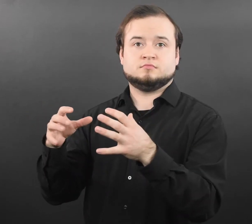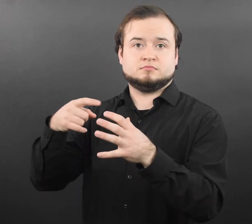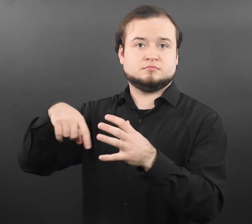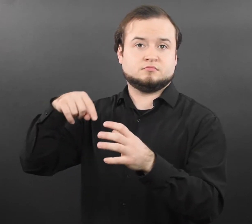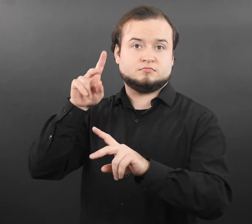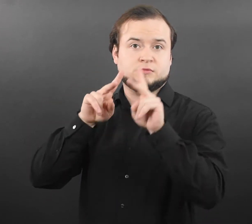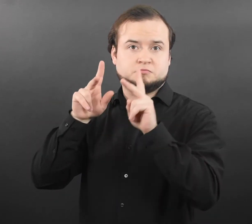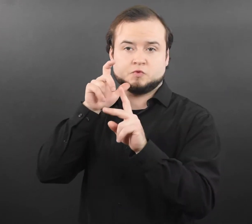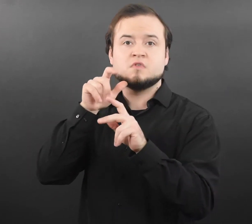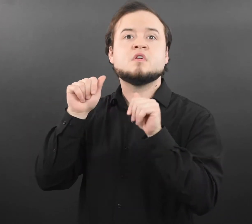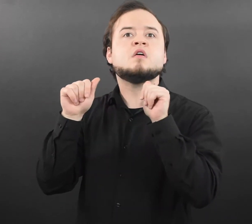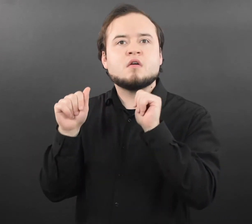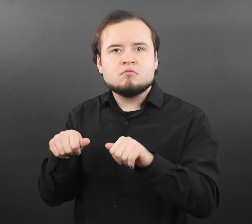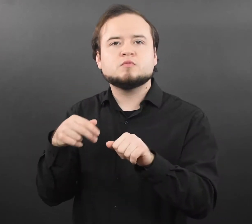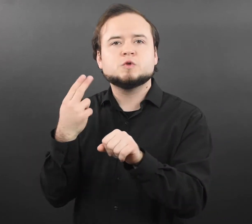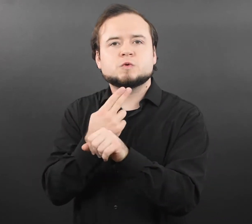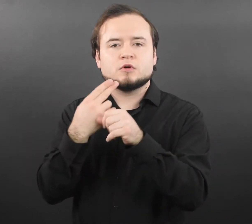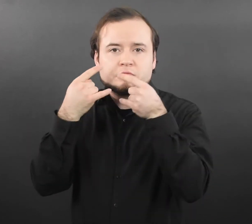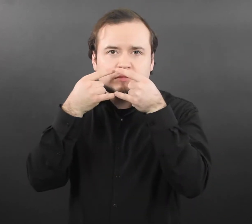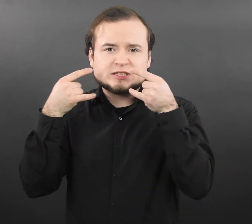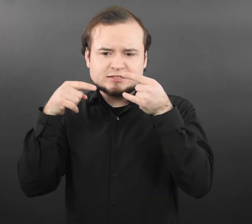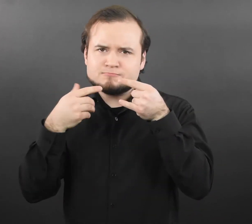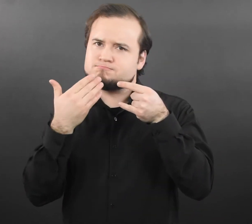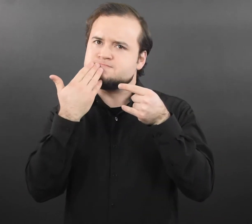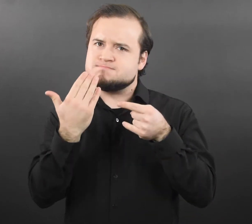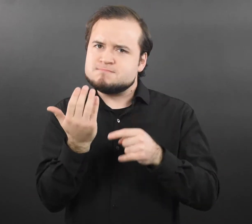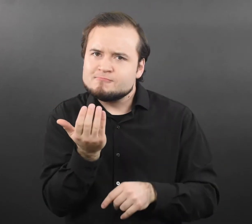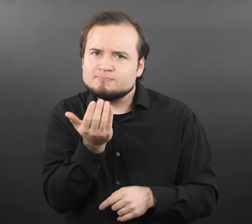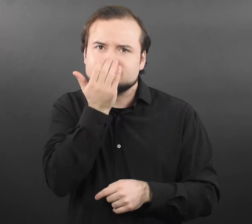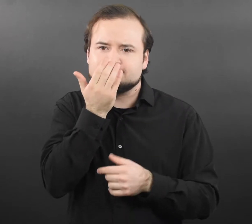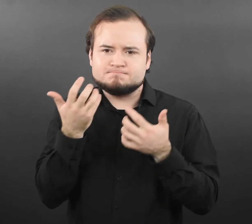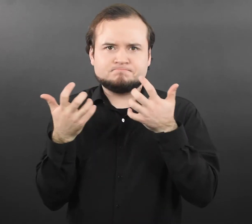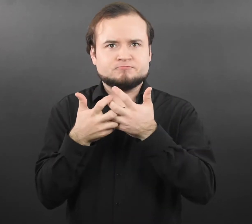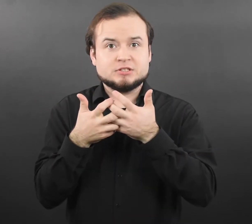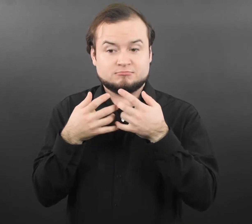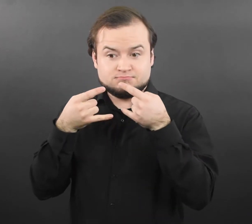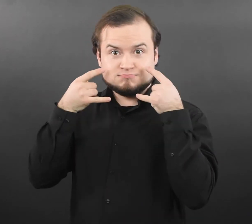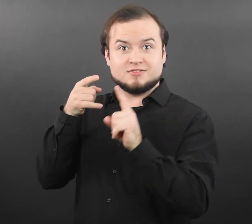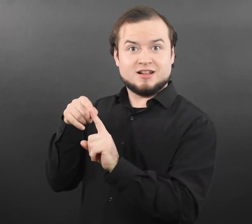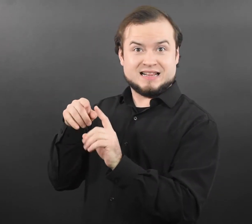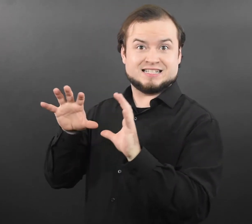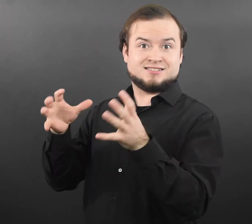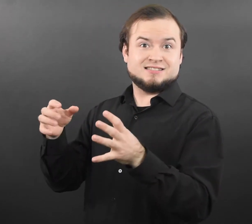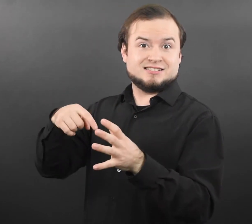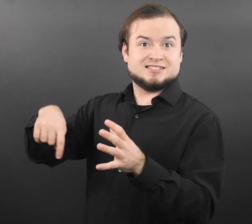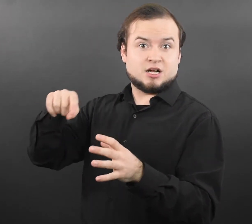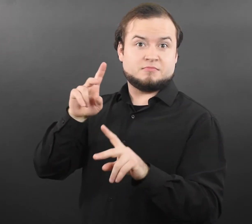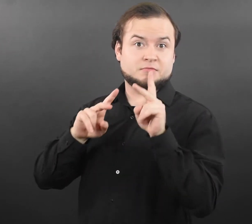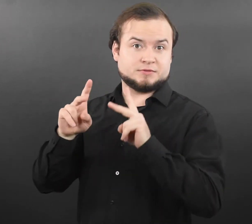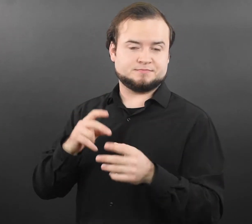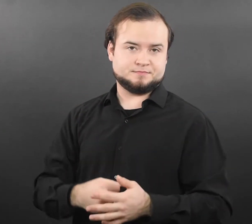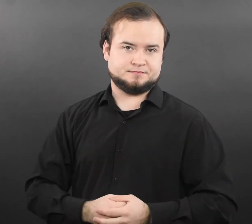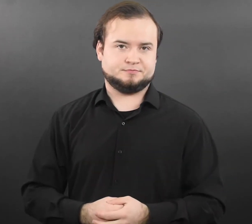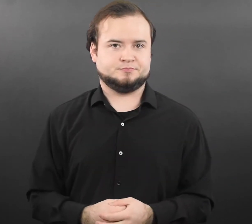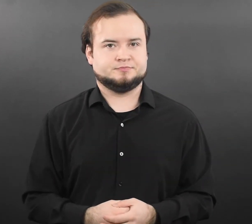People who can wear a well-fitting mask o Wear a well-fitting mask, even at home,